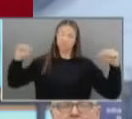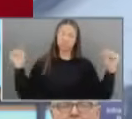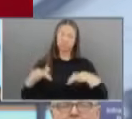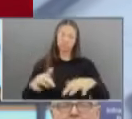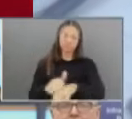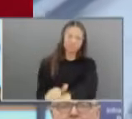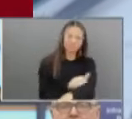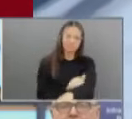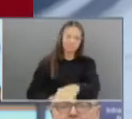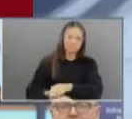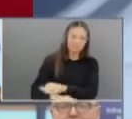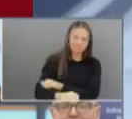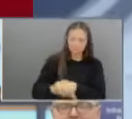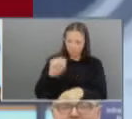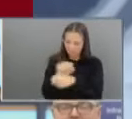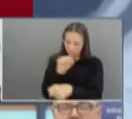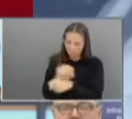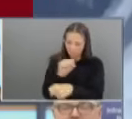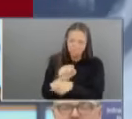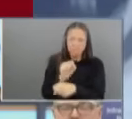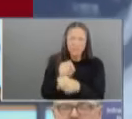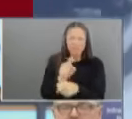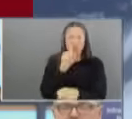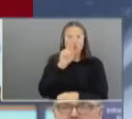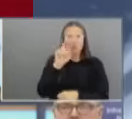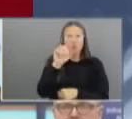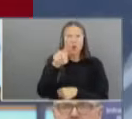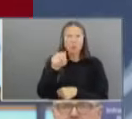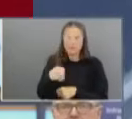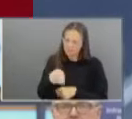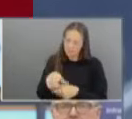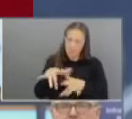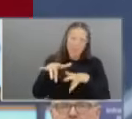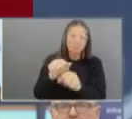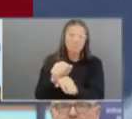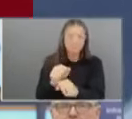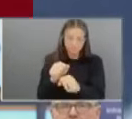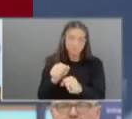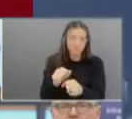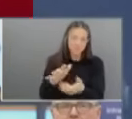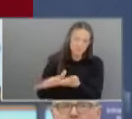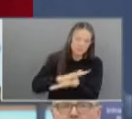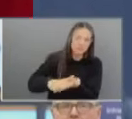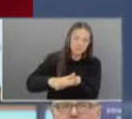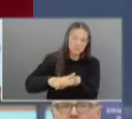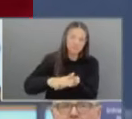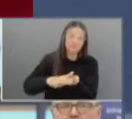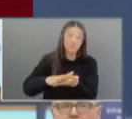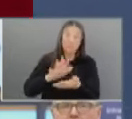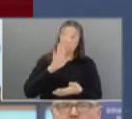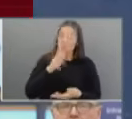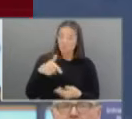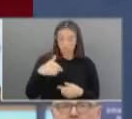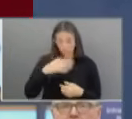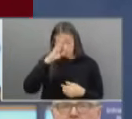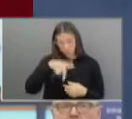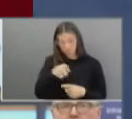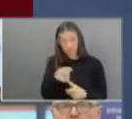THIS IS THE TYPE OF MAN AND WOMAN POWER THAT WE ARE PUTTING TO WORK, TO TRY TO MAKE SURE THOSE ROADS ARE AS SAFE AS POSSIBLE.